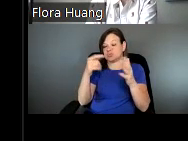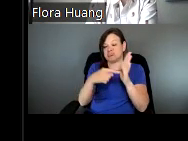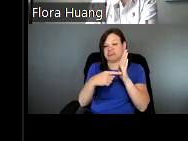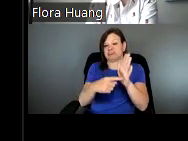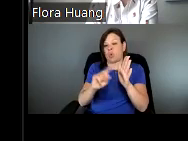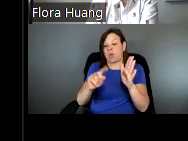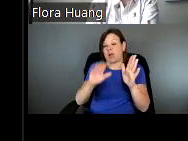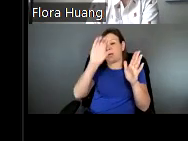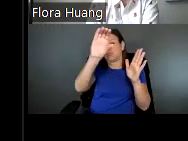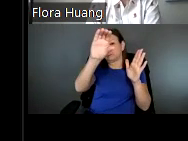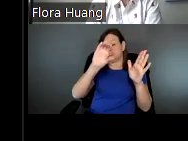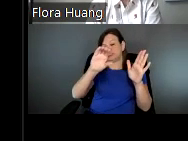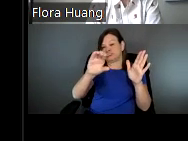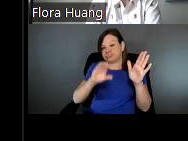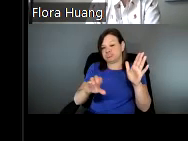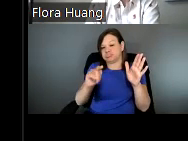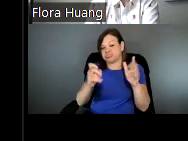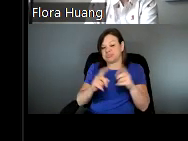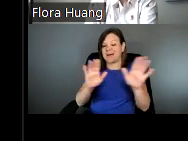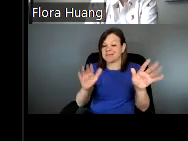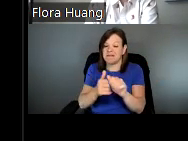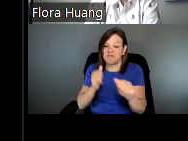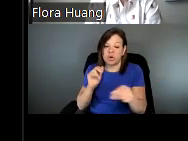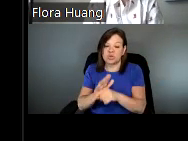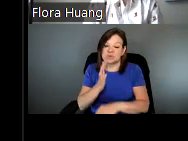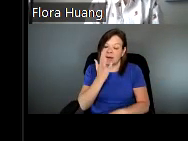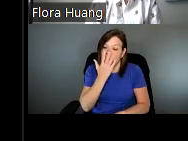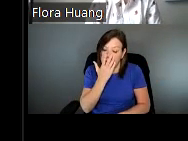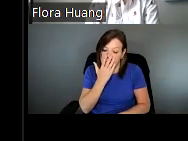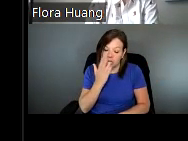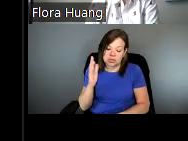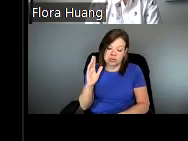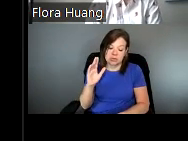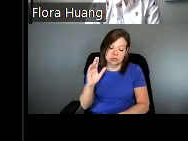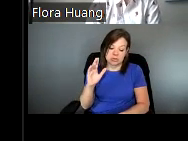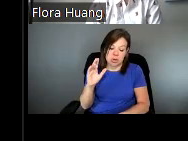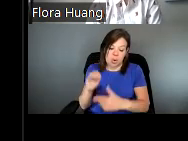You want to avoid using colored text, or italicized text to show emphasis.